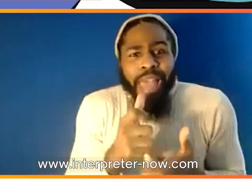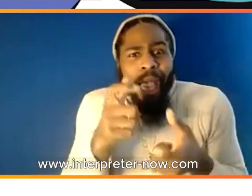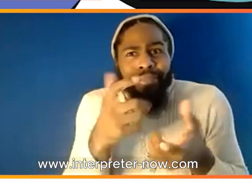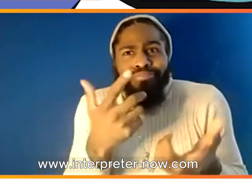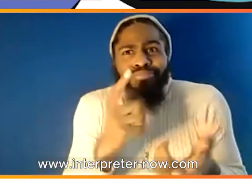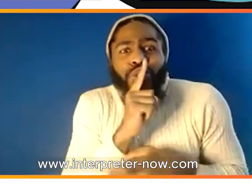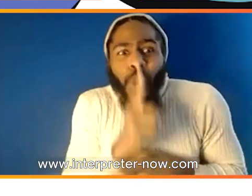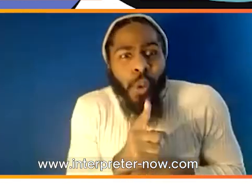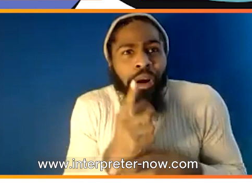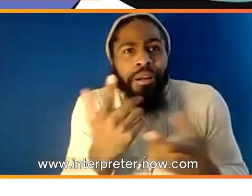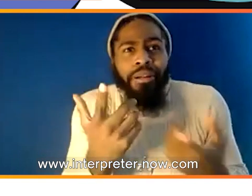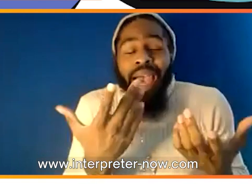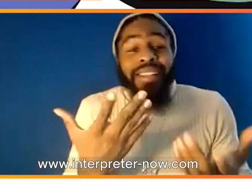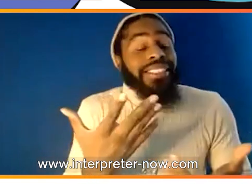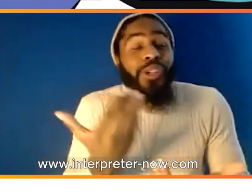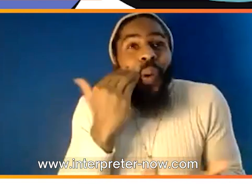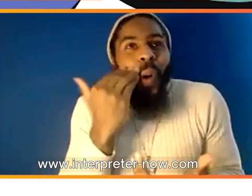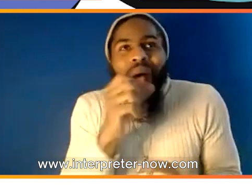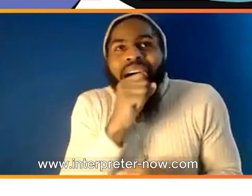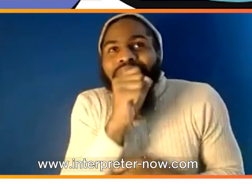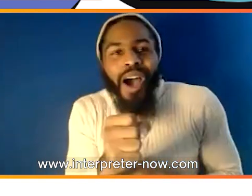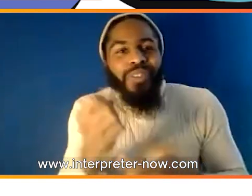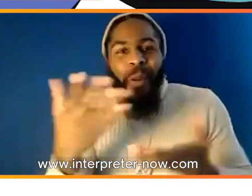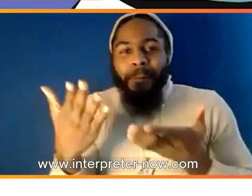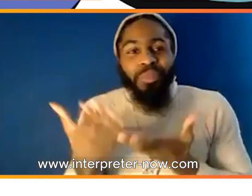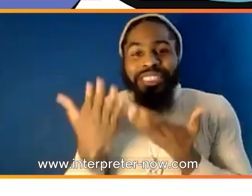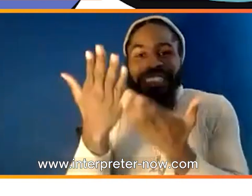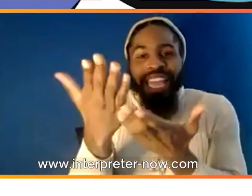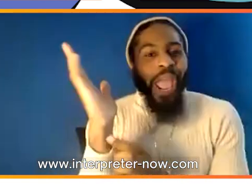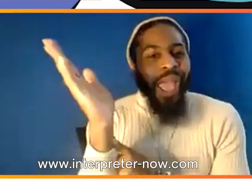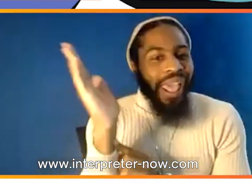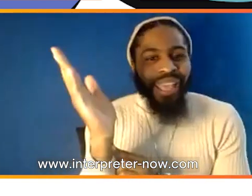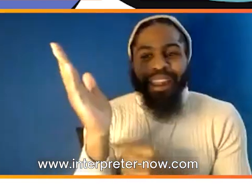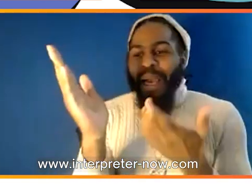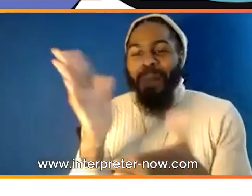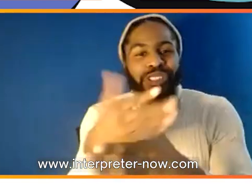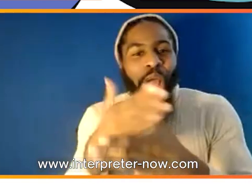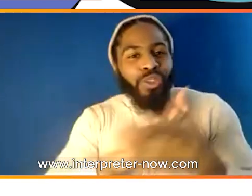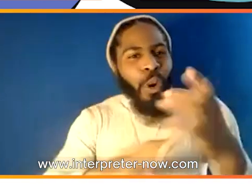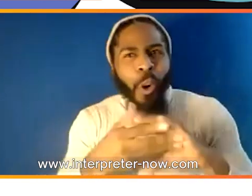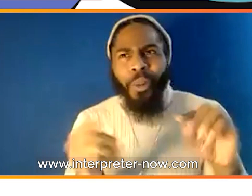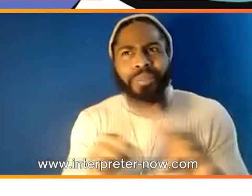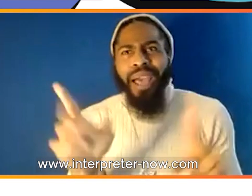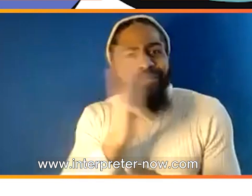to create storytelling presentations, short and sweet. But I had never run one of these things.